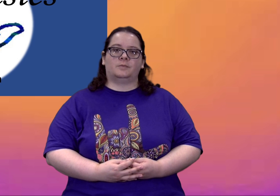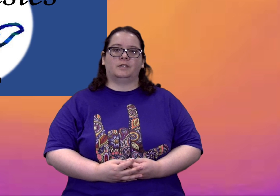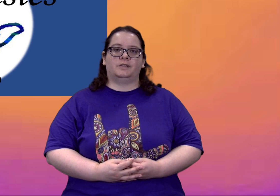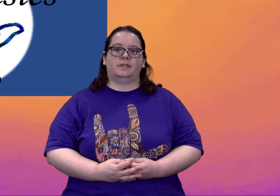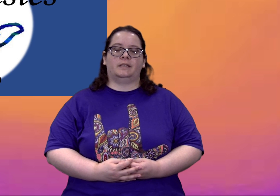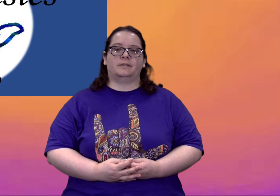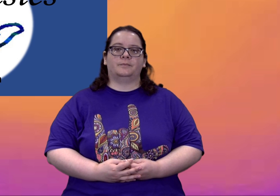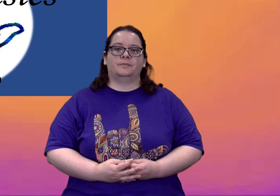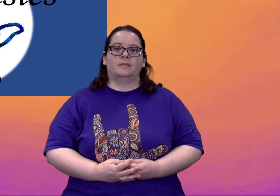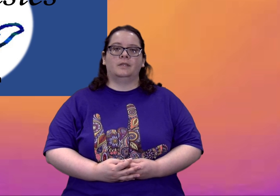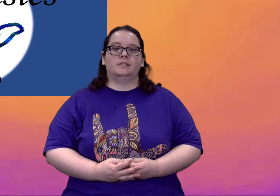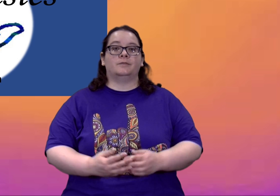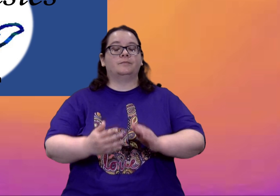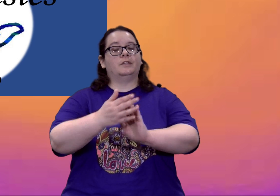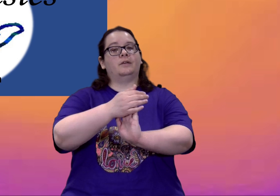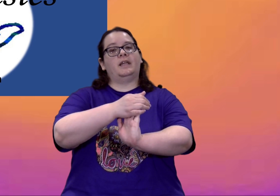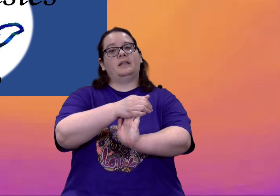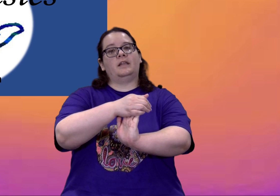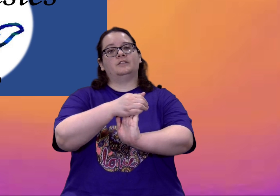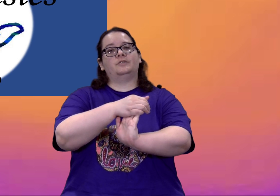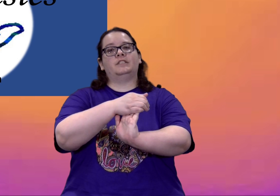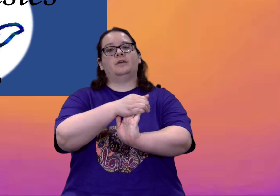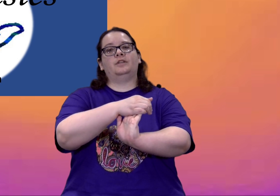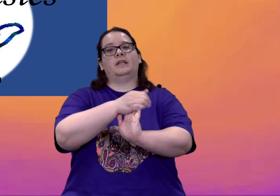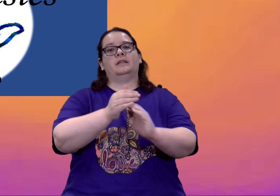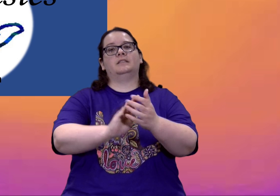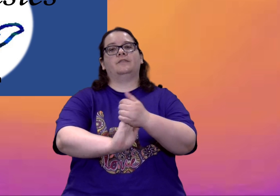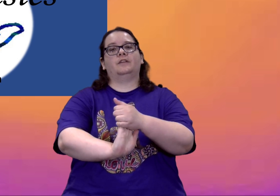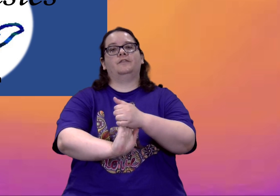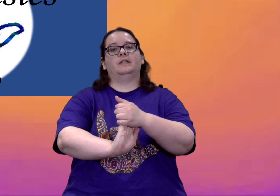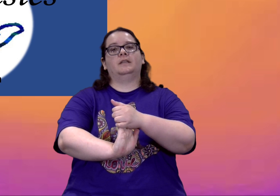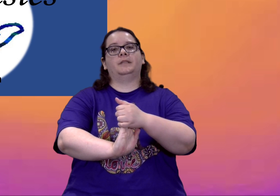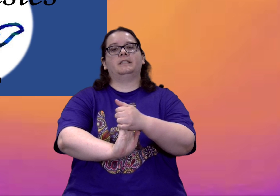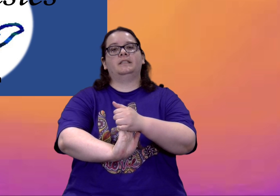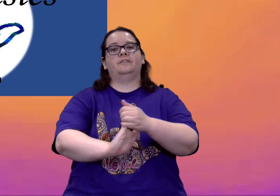more than you think. So, go ahead and stretch out your hands if they're feeling a bit stiff